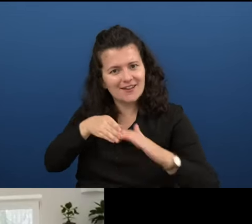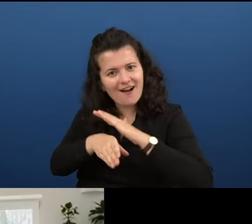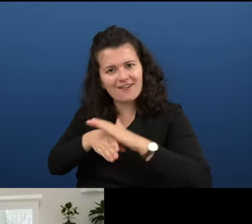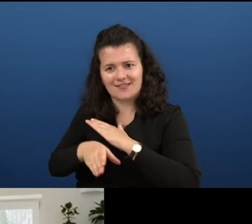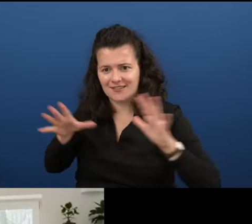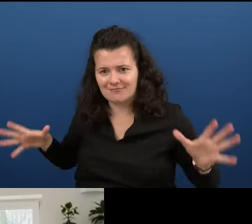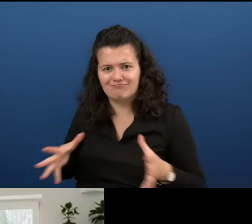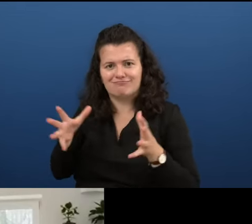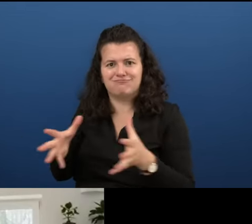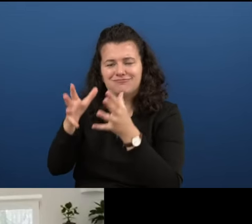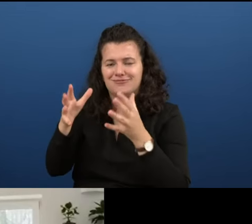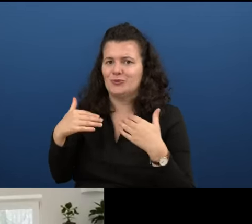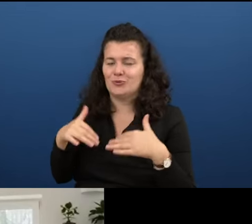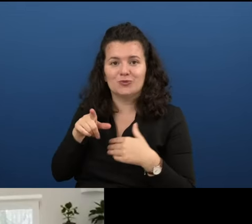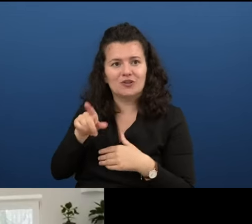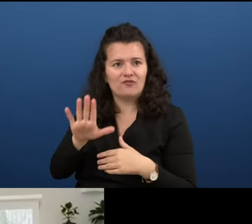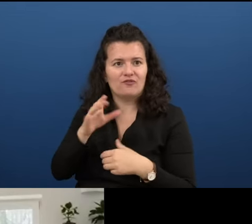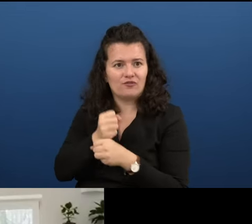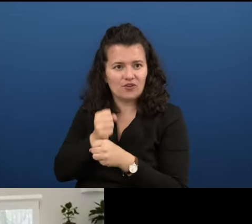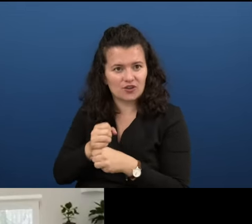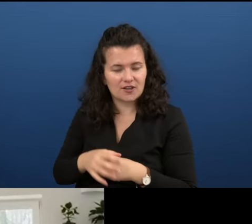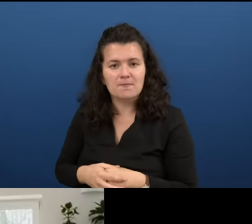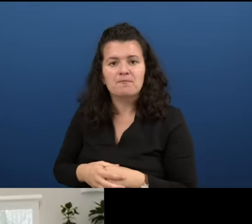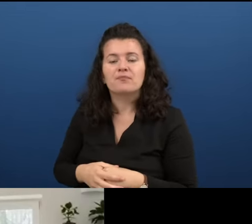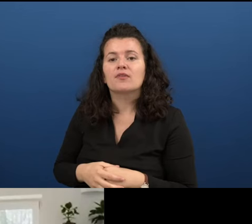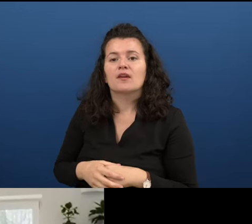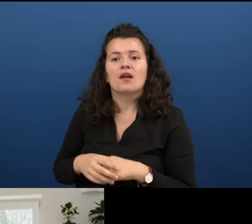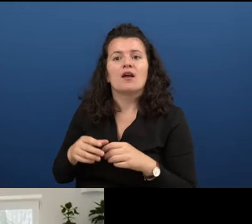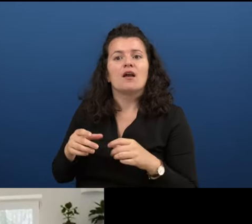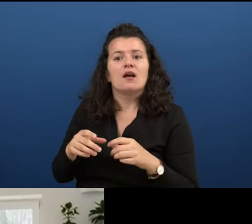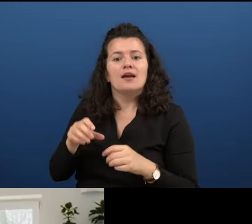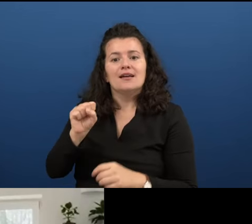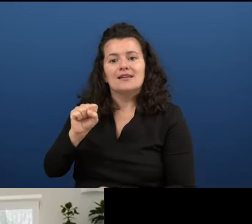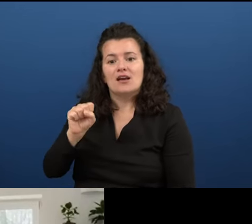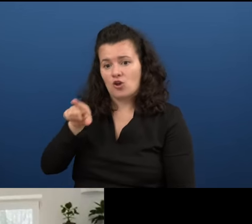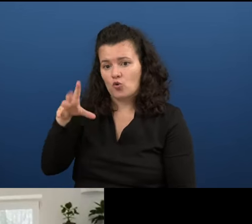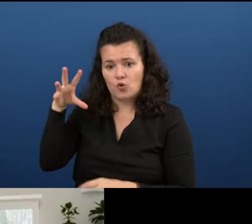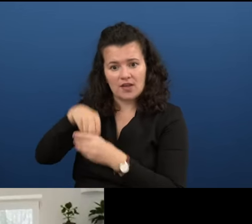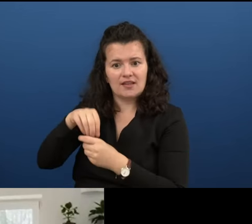as part of its commitment to disability inclusion Safari calm is actually an active member of